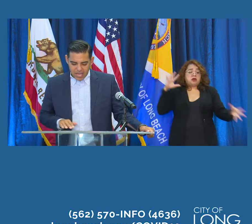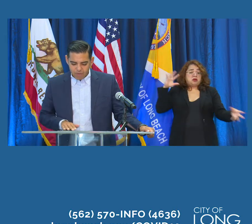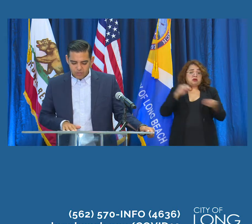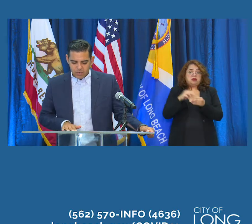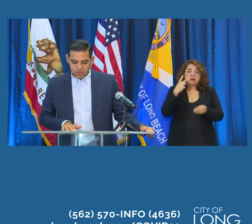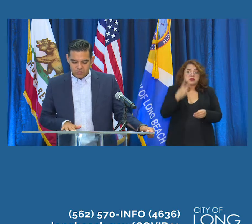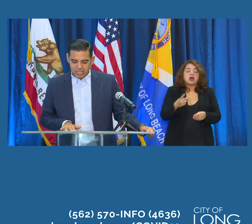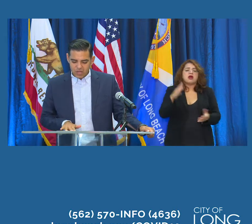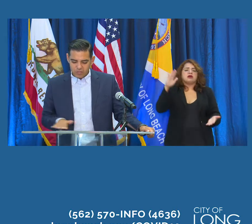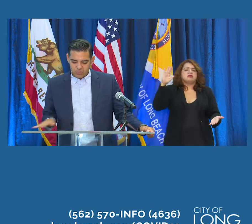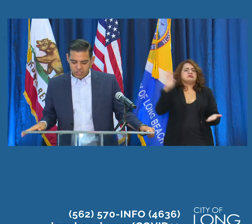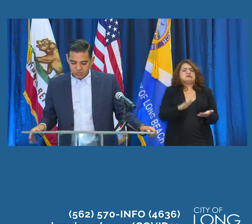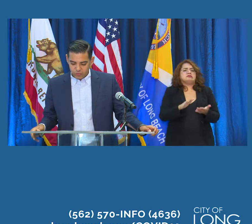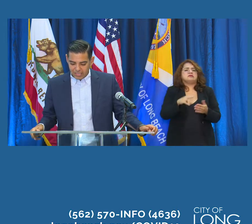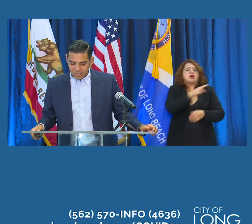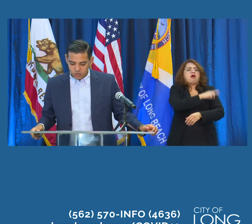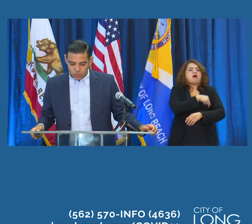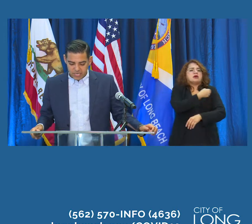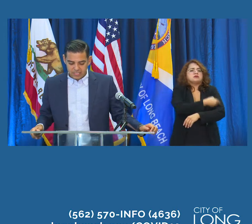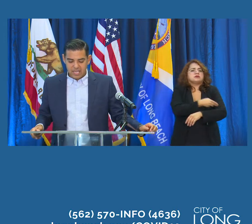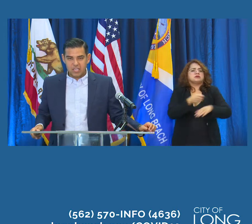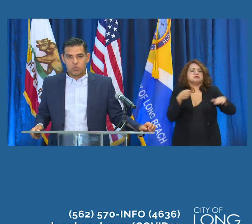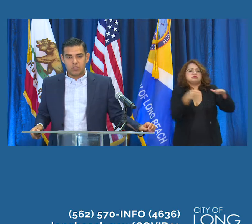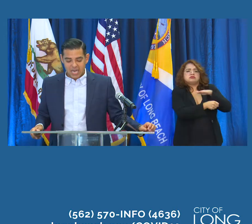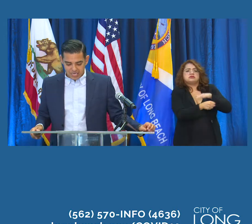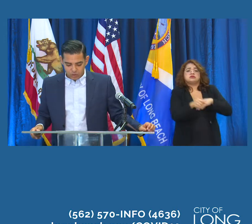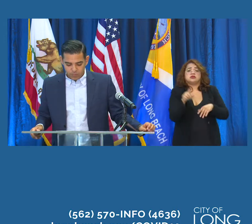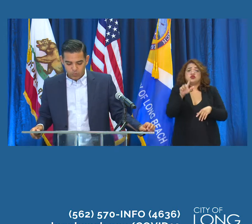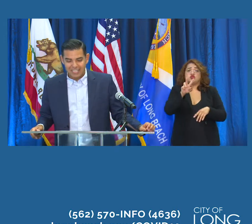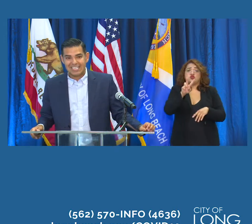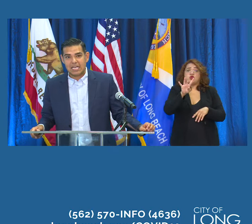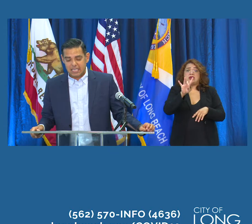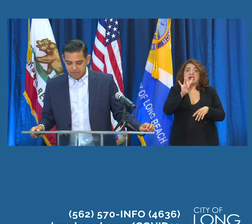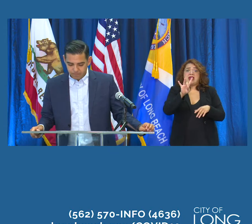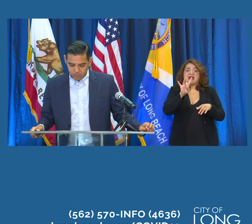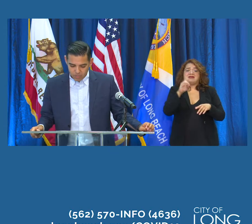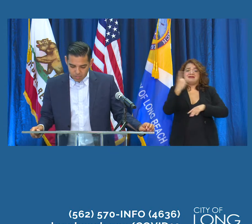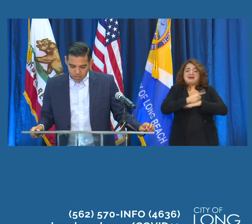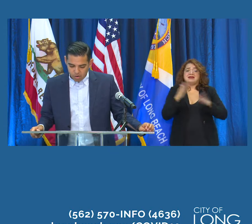The average number of daily hospitalizations for the last 28 days was 82.9.